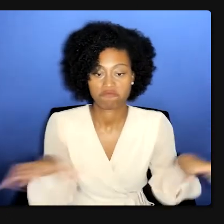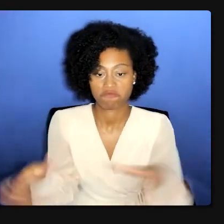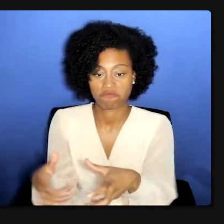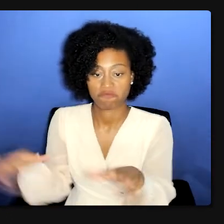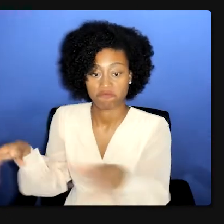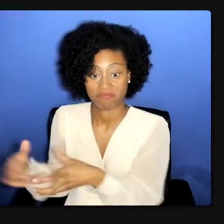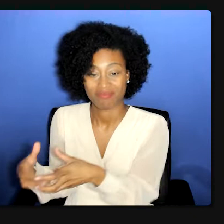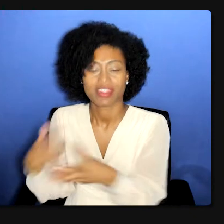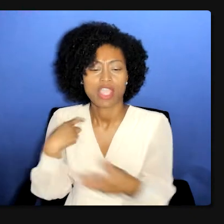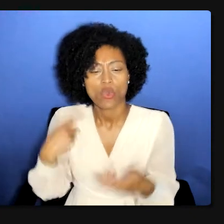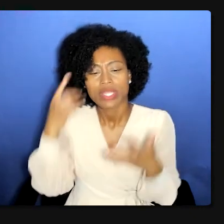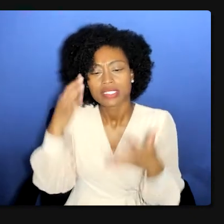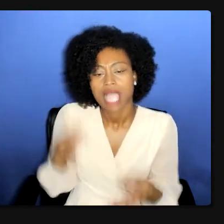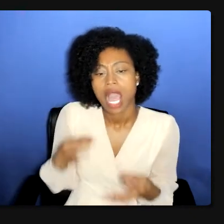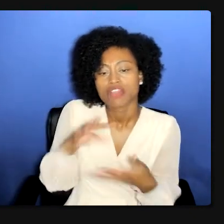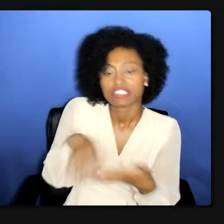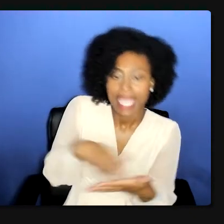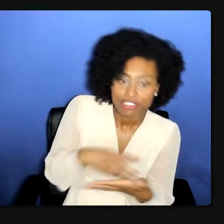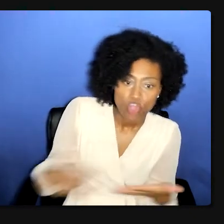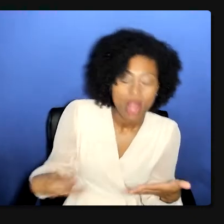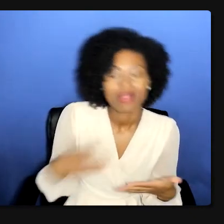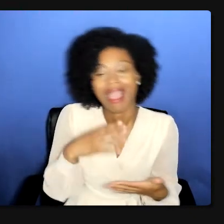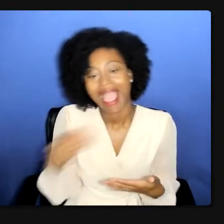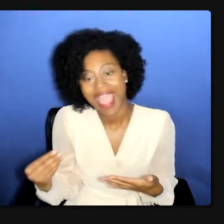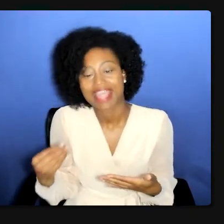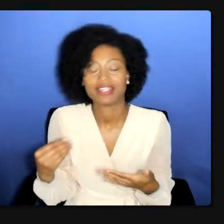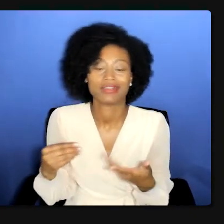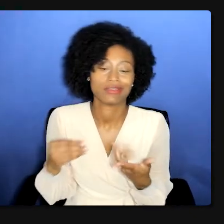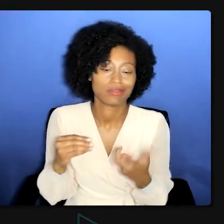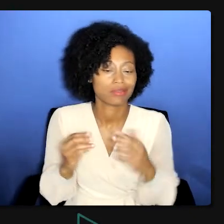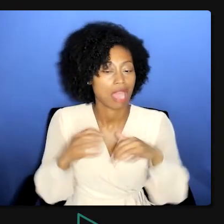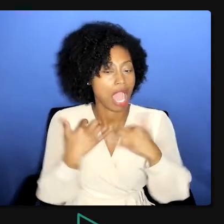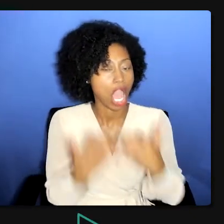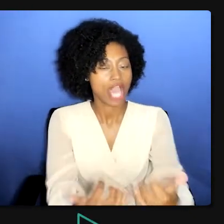deploying the audience thresholds for the different variants.